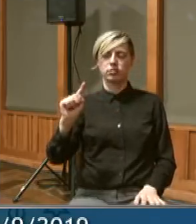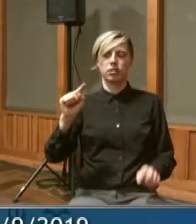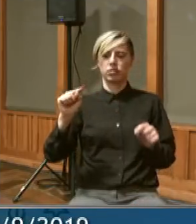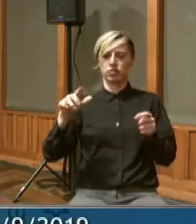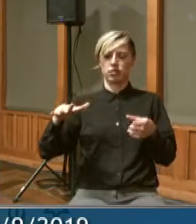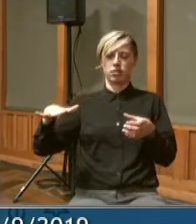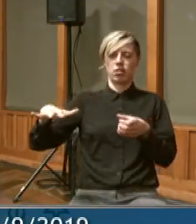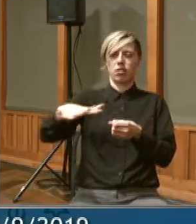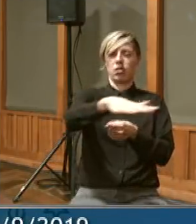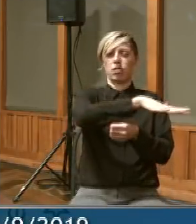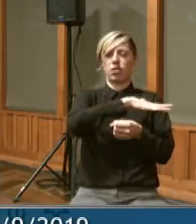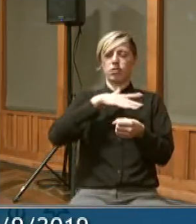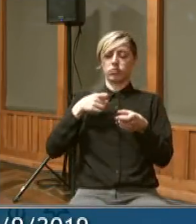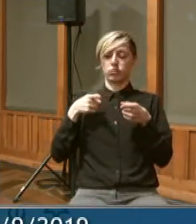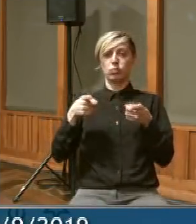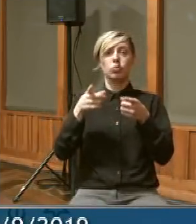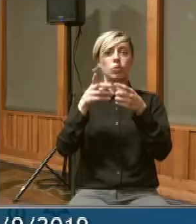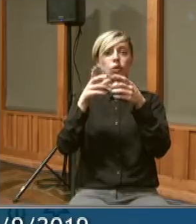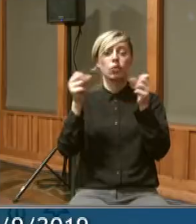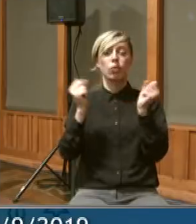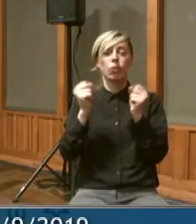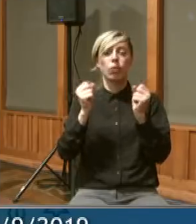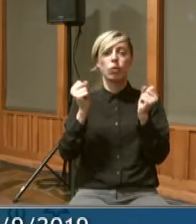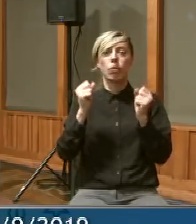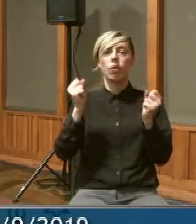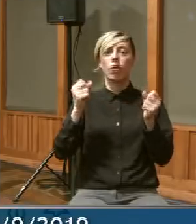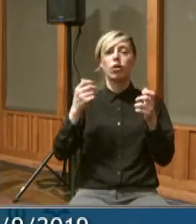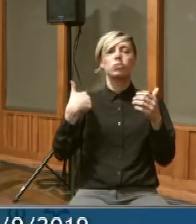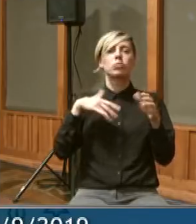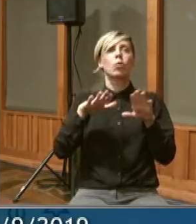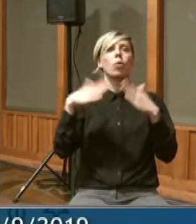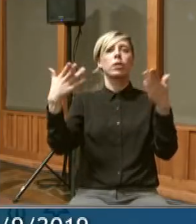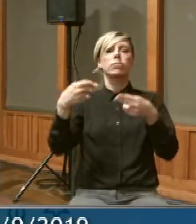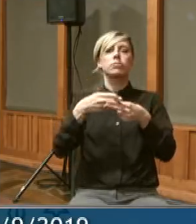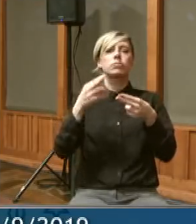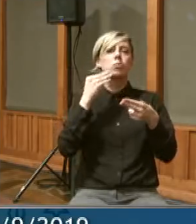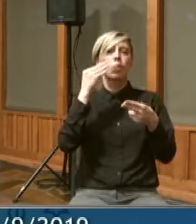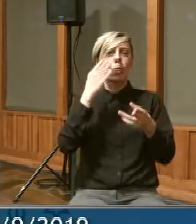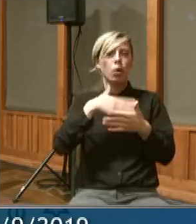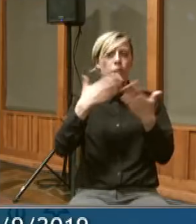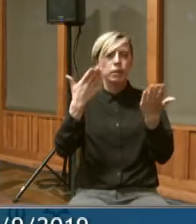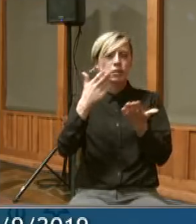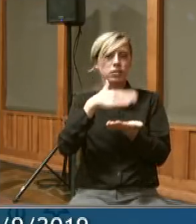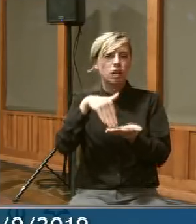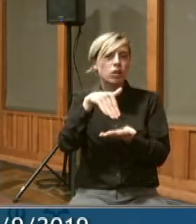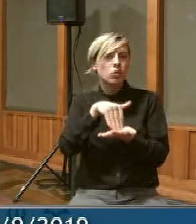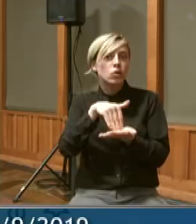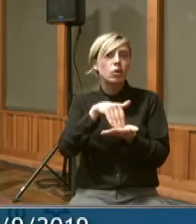CRESCENT OF THIS INVESTMENT. [AUDIO NOT UNDERSTANDABLE] PEOPLE FROM ALL AROUND COME